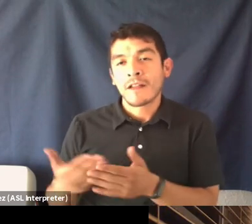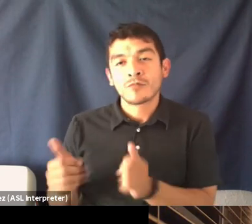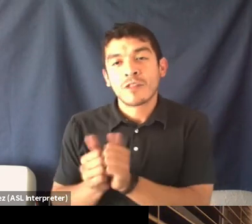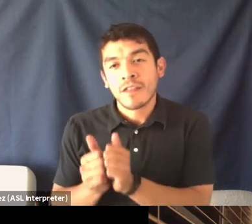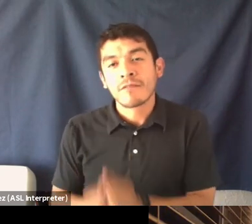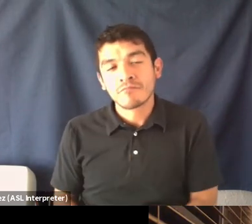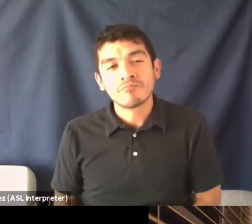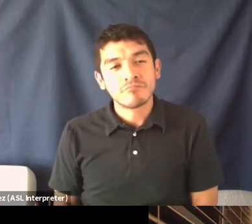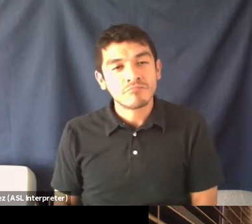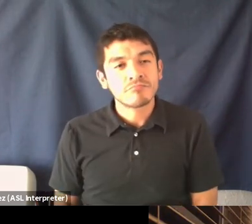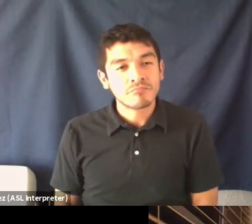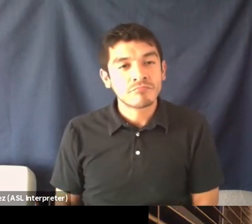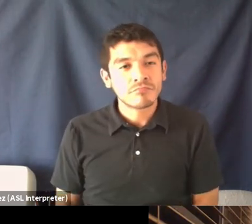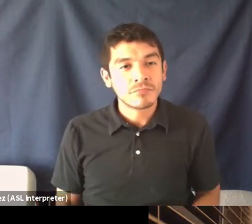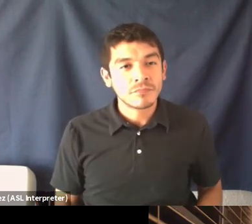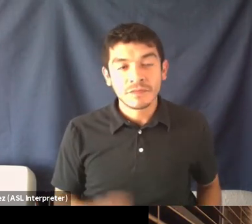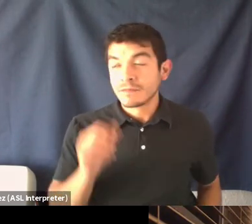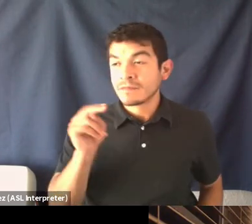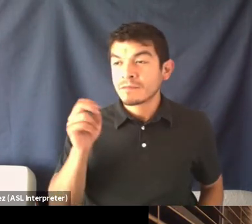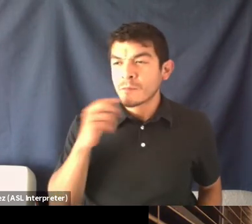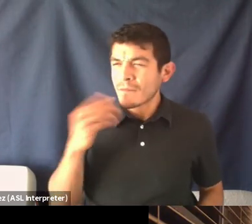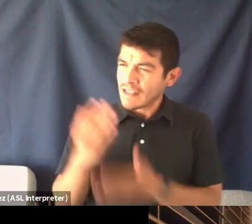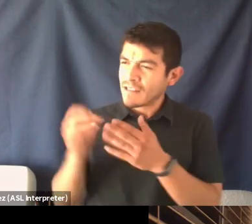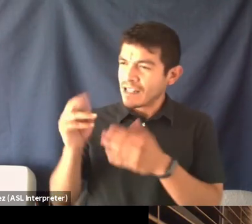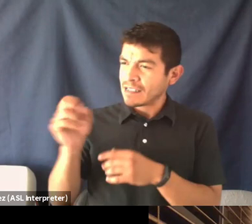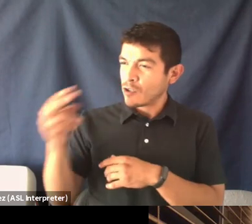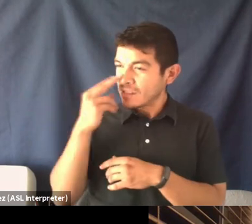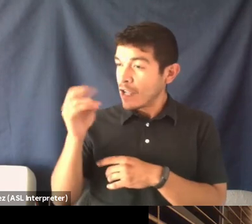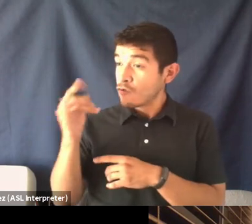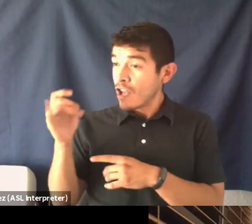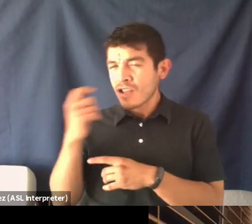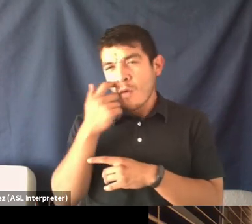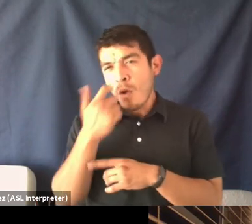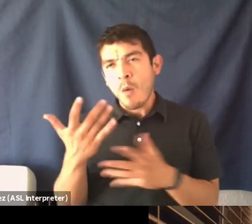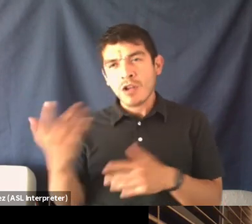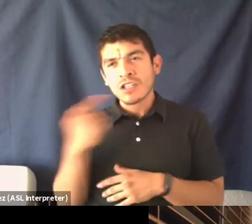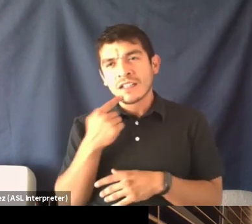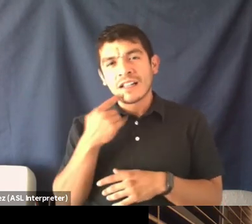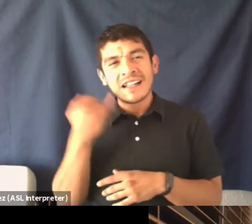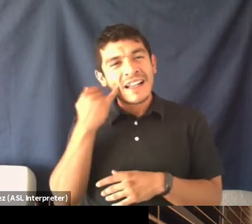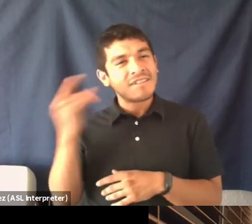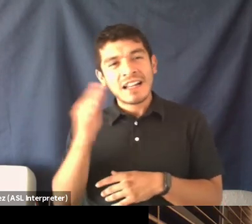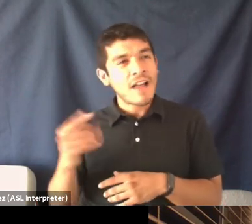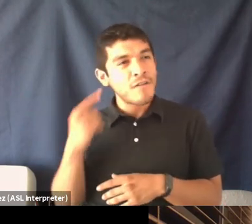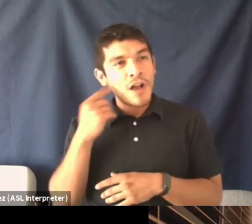No, there's some scenes where you see Reggie sort of looking at at what she's saying as if he'd never heard anything like it before.